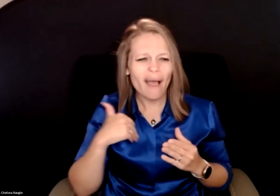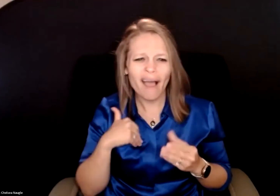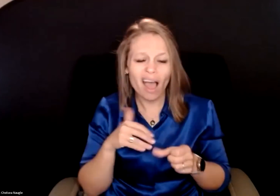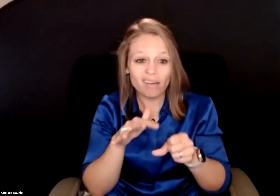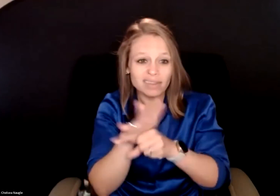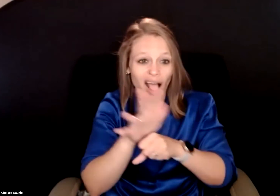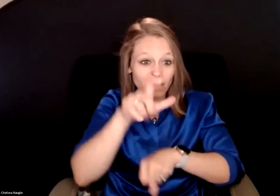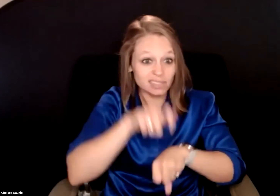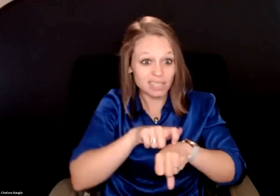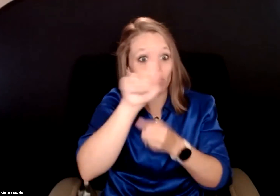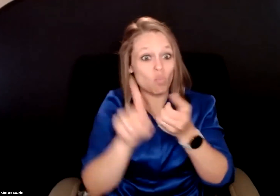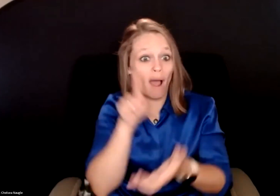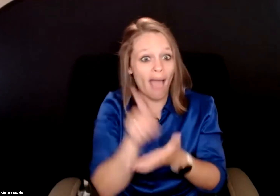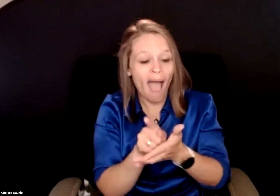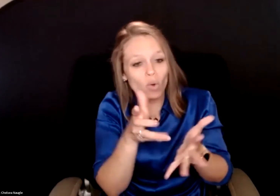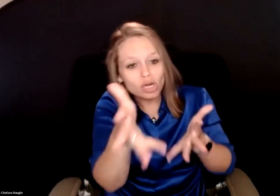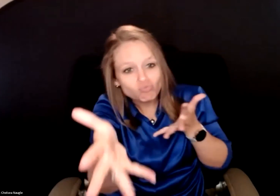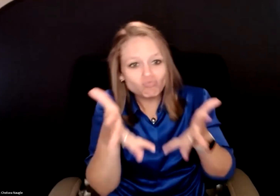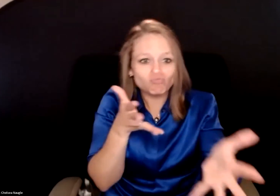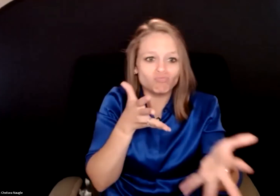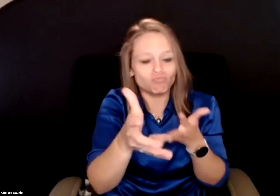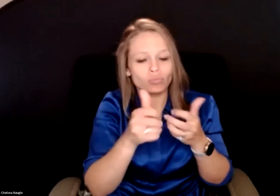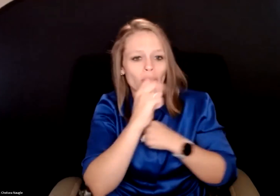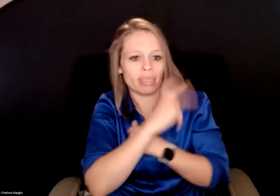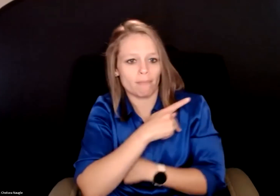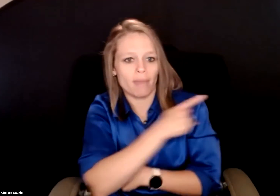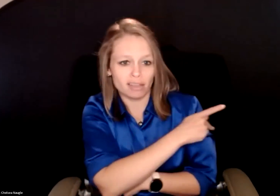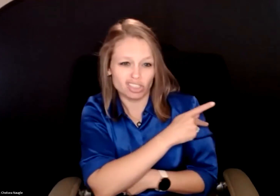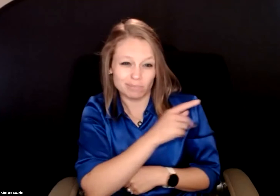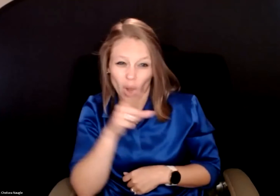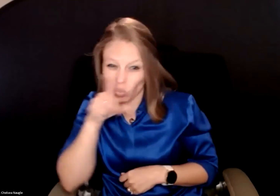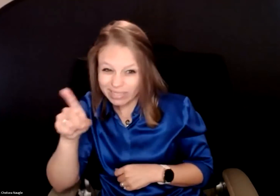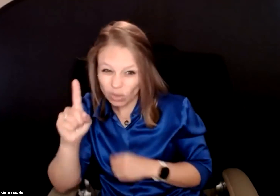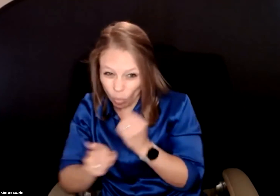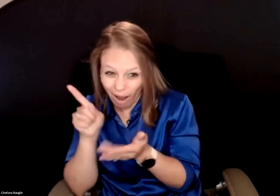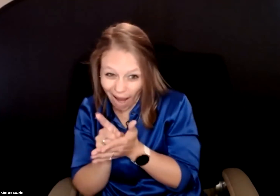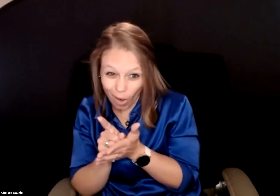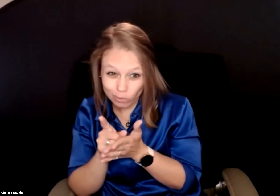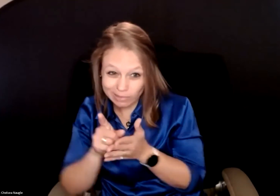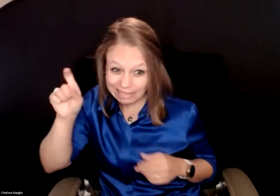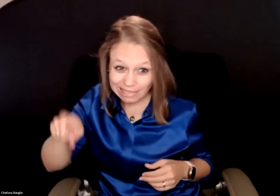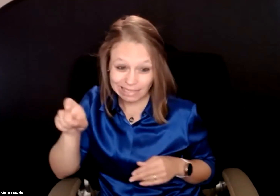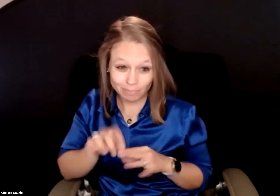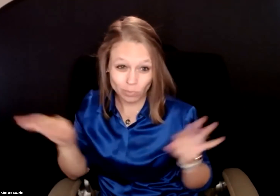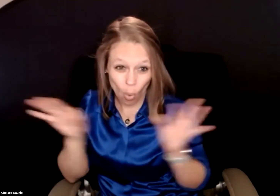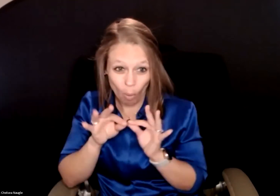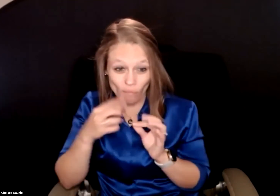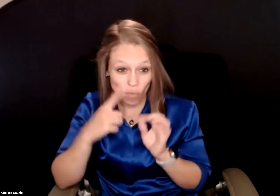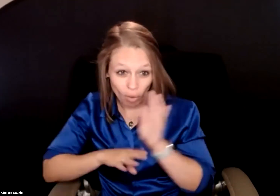where they can have a one hour long conversation that needs to be had. It is a barrier to building that rapport